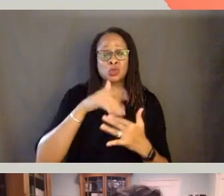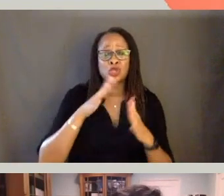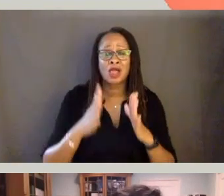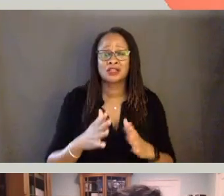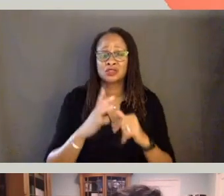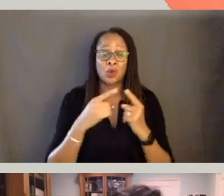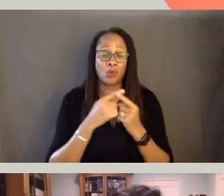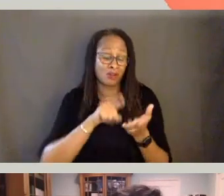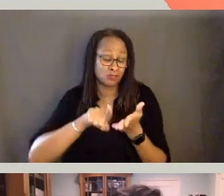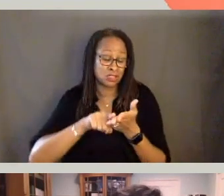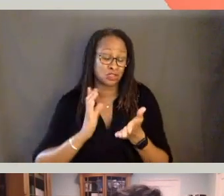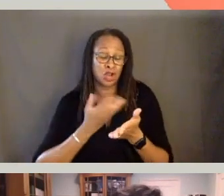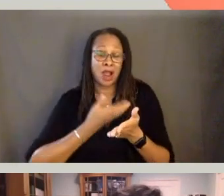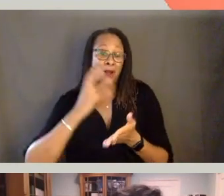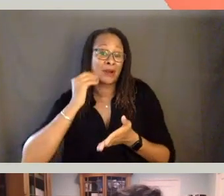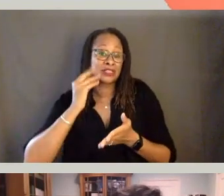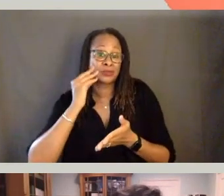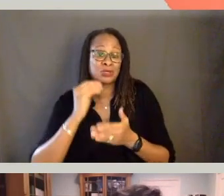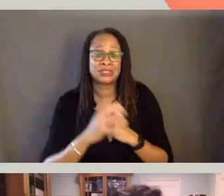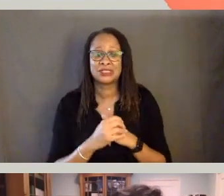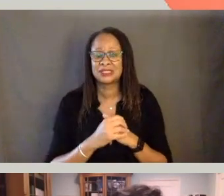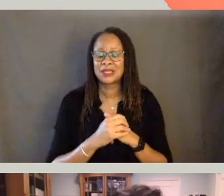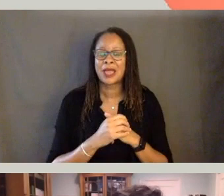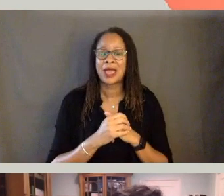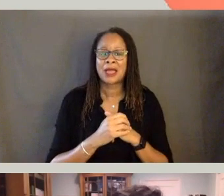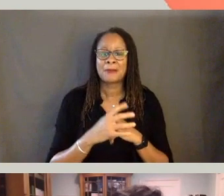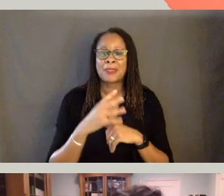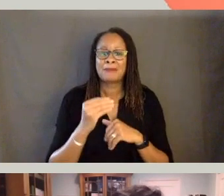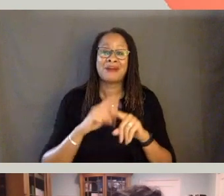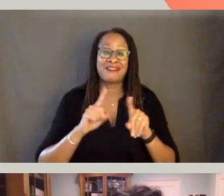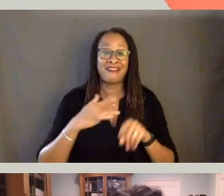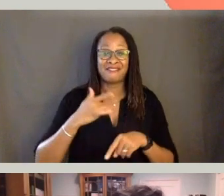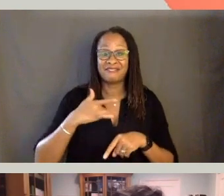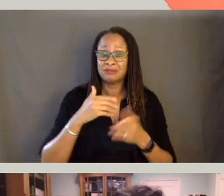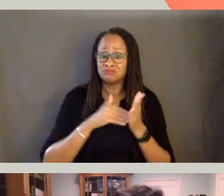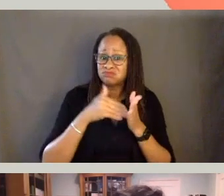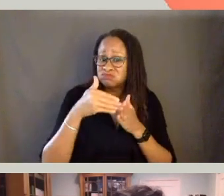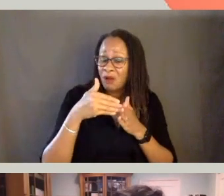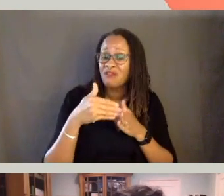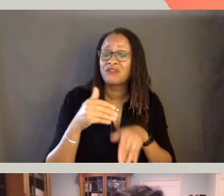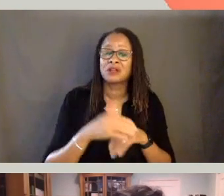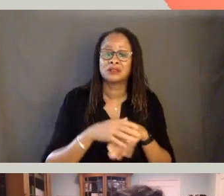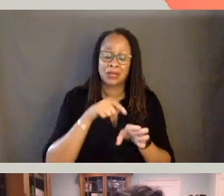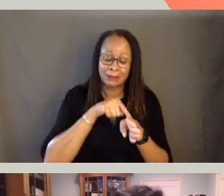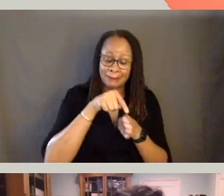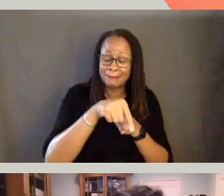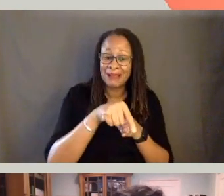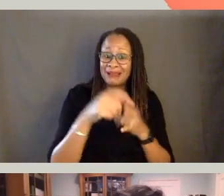that when they're like research our experiences. But I feel like often the main audience